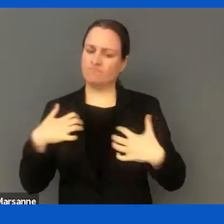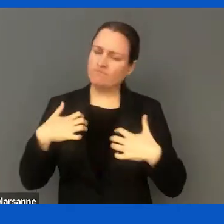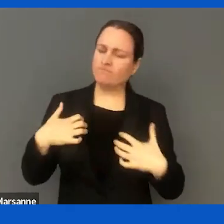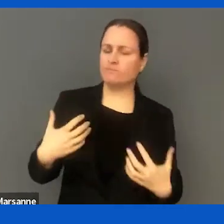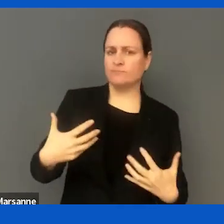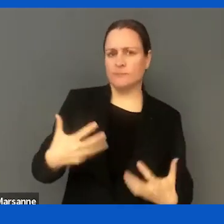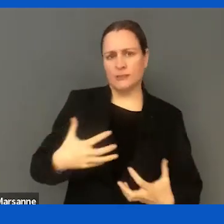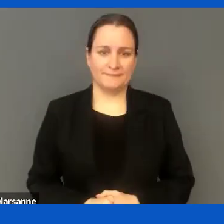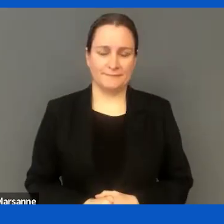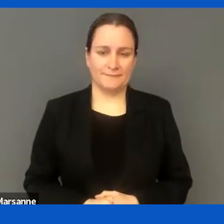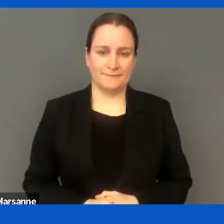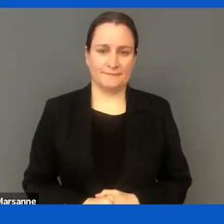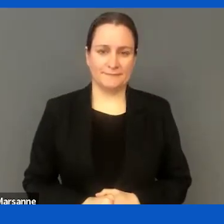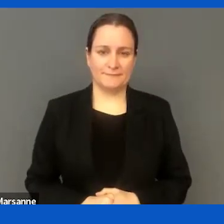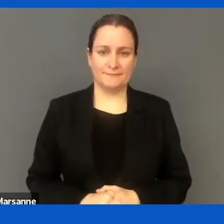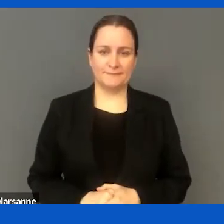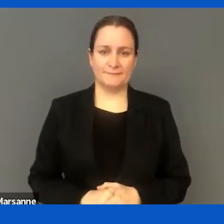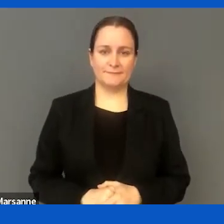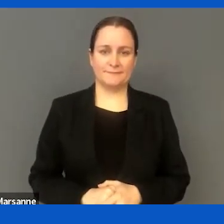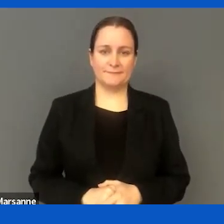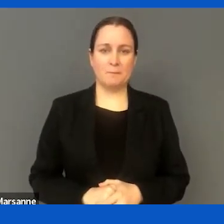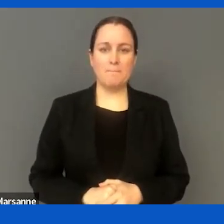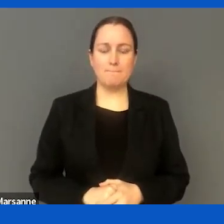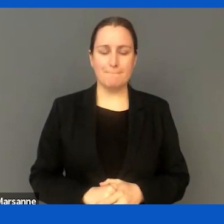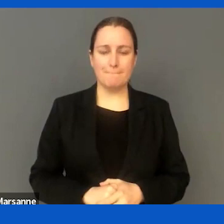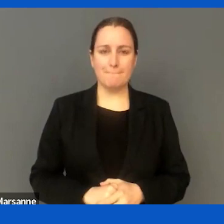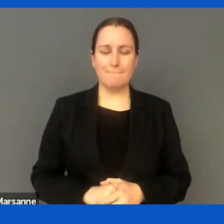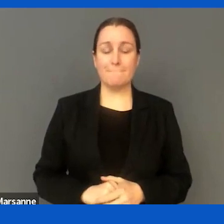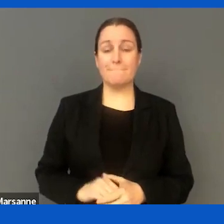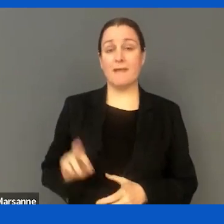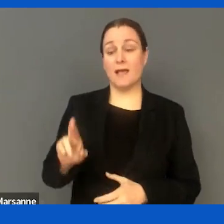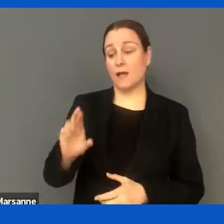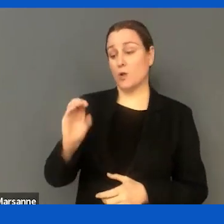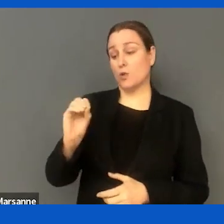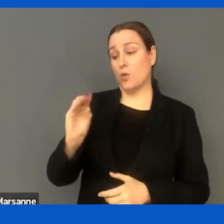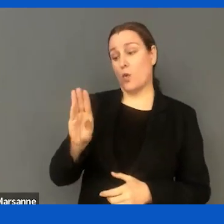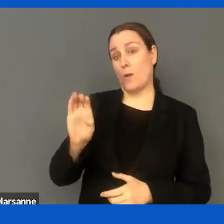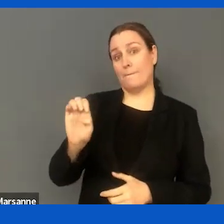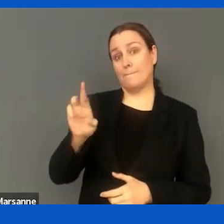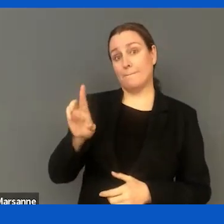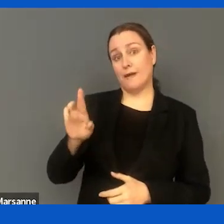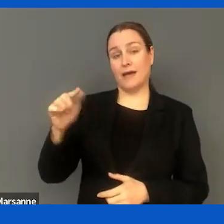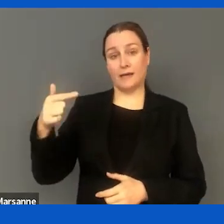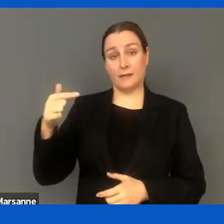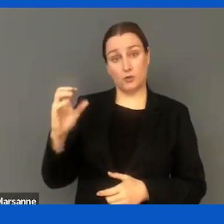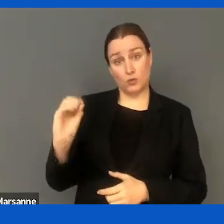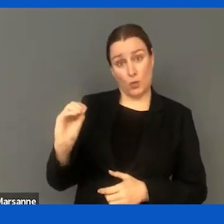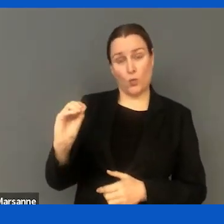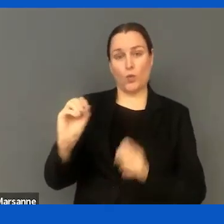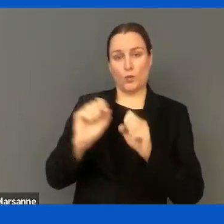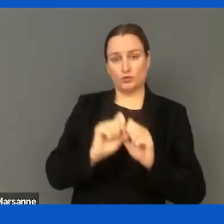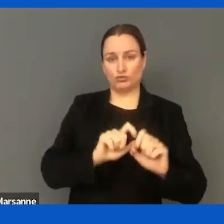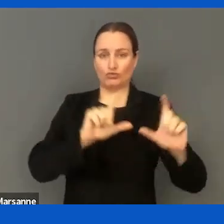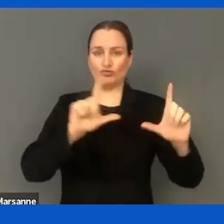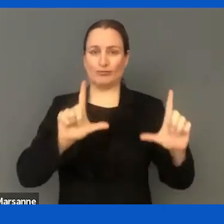Roberto Scano has started screen sharing. >> SUSANNA LAURIN: Something is happening. We